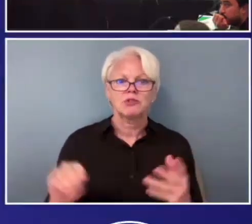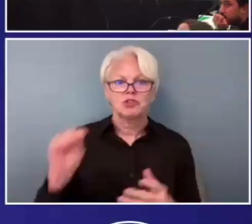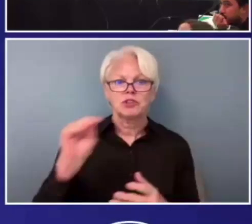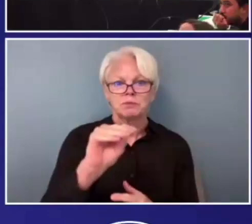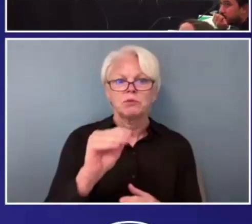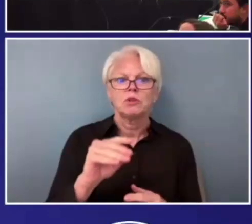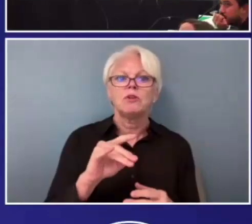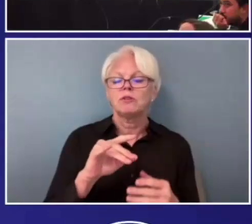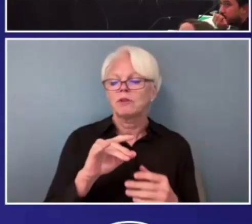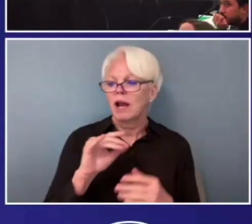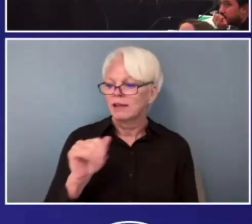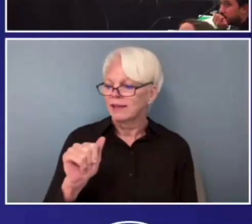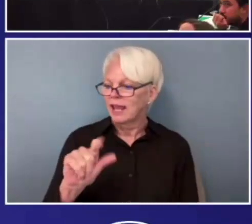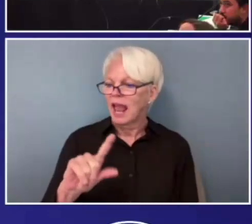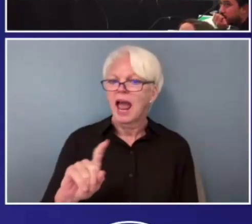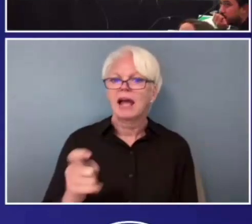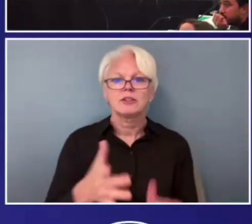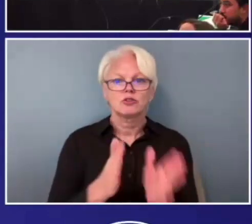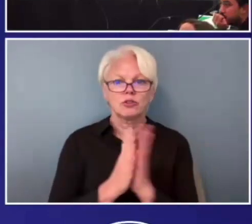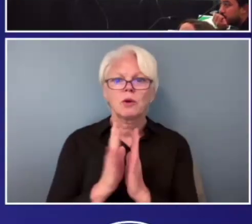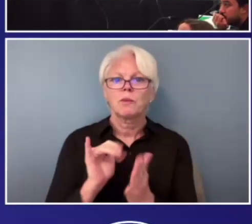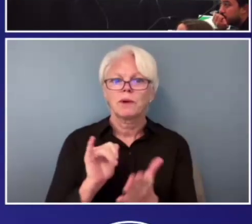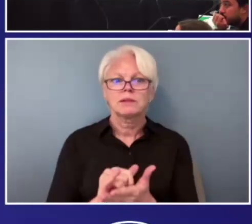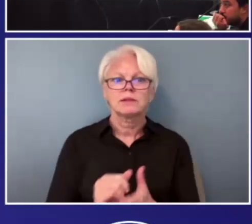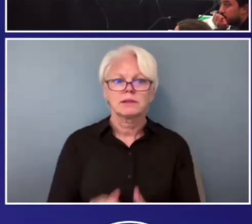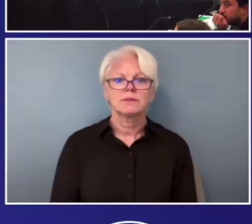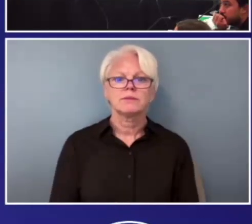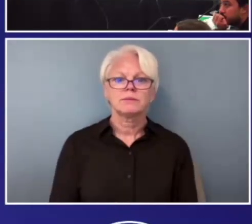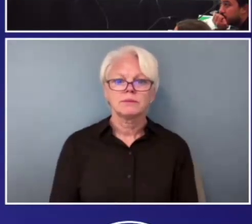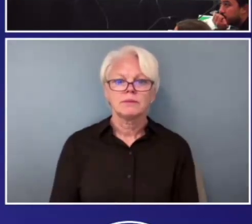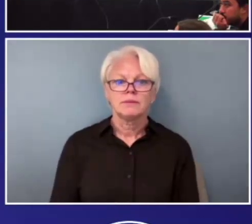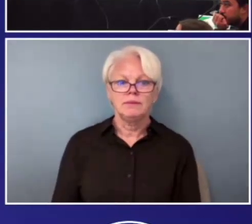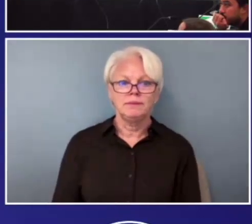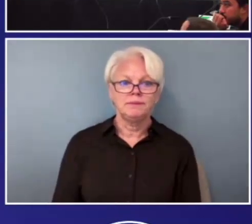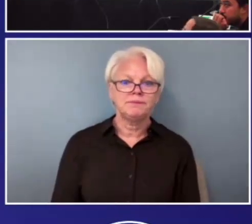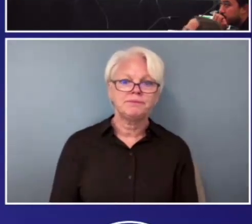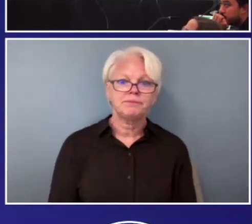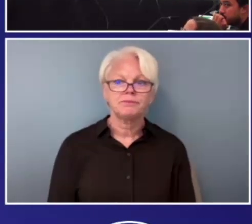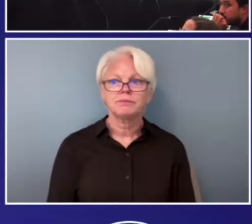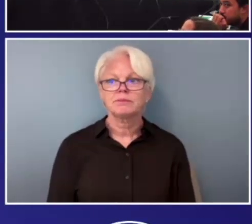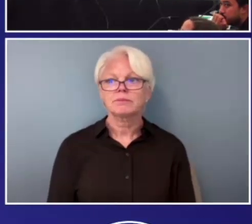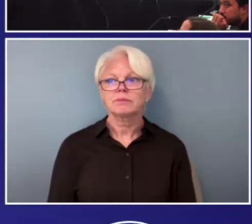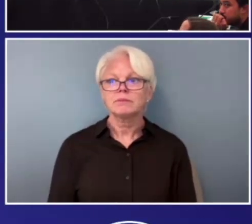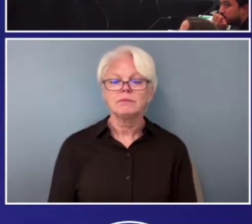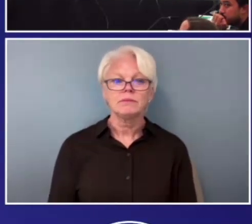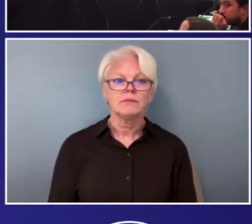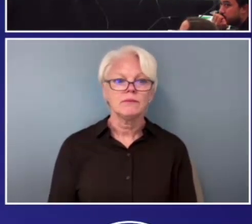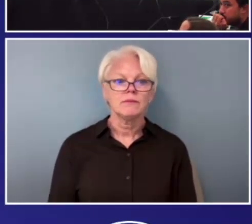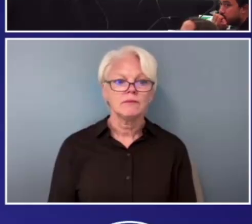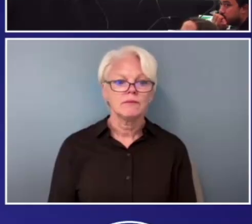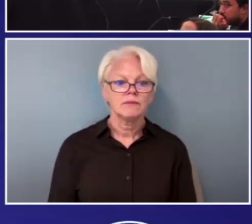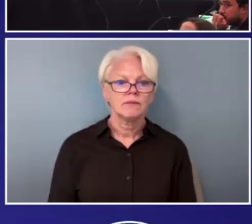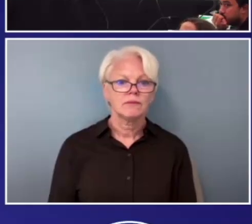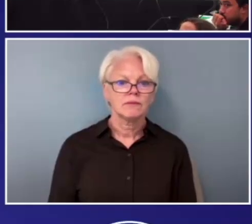I believe, Alex. Borrowers and the borrower's spouse, if applicable, exceeds 150% of the poverty